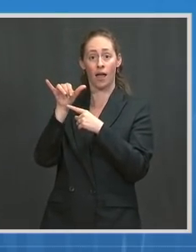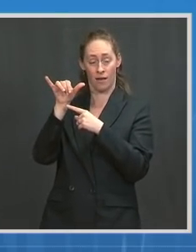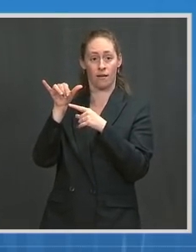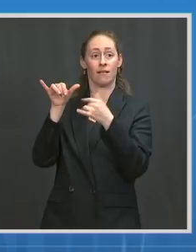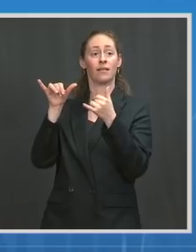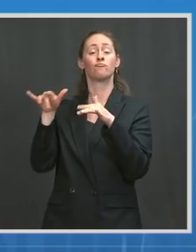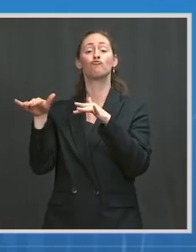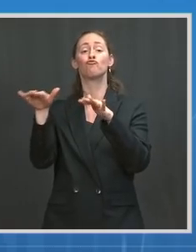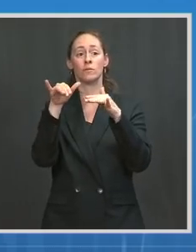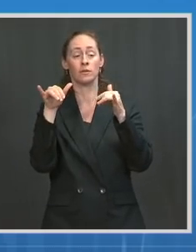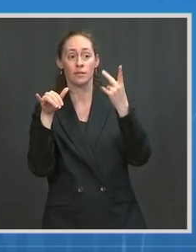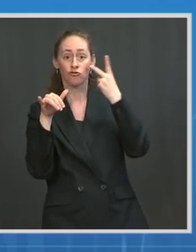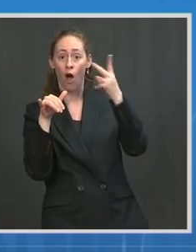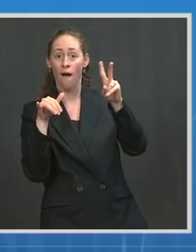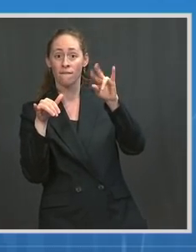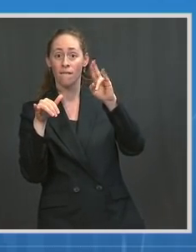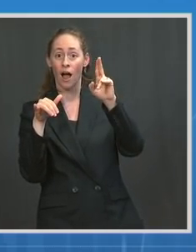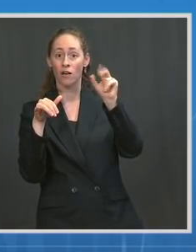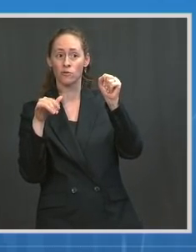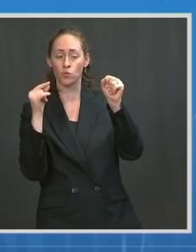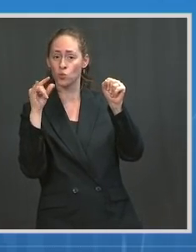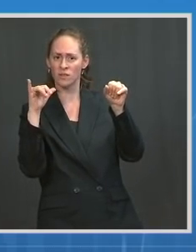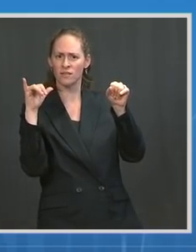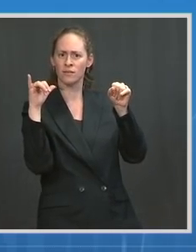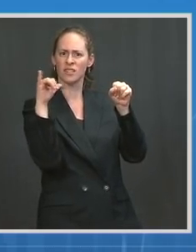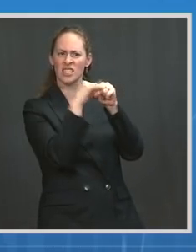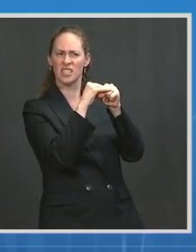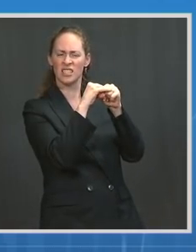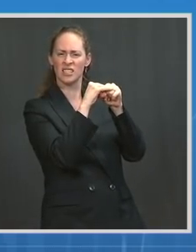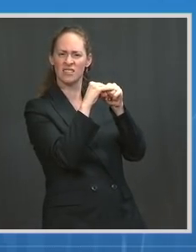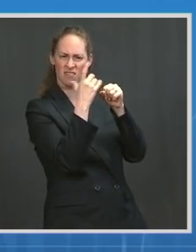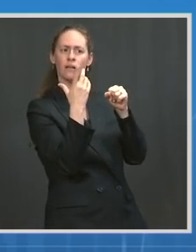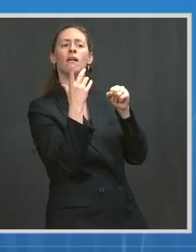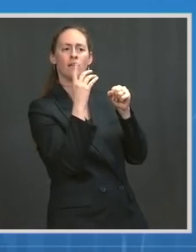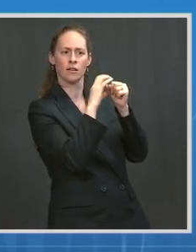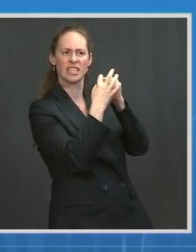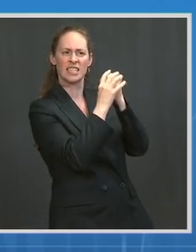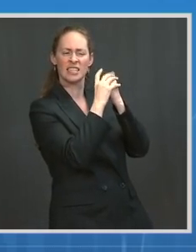This was a strong suggestion that a pan-coronavirus might be possible.